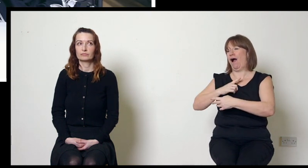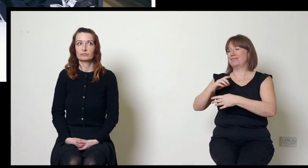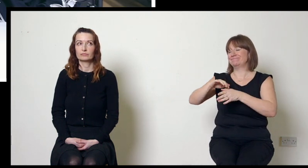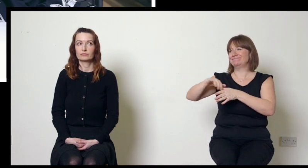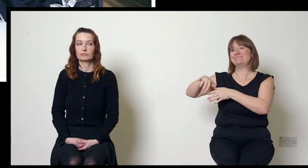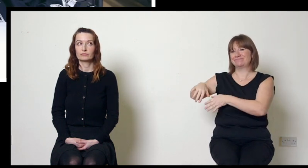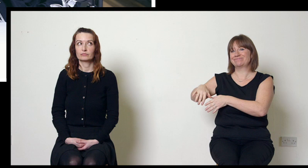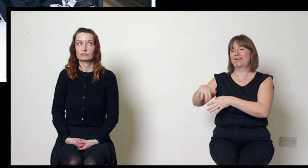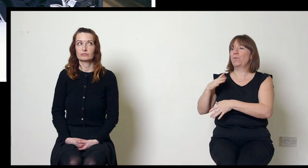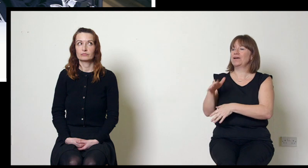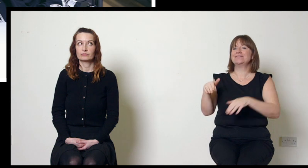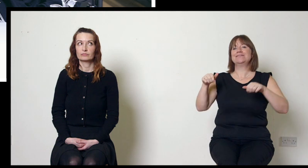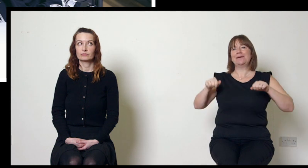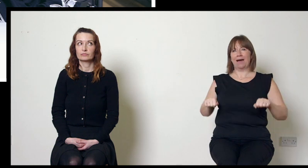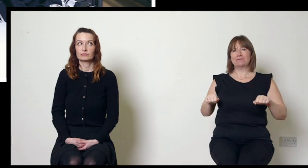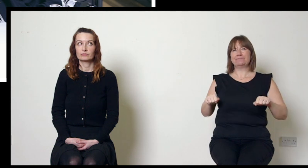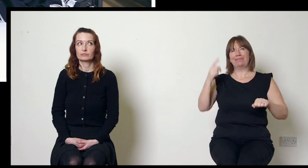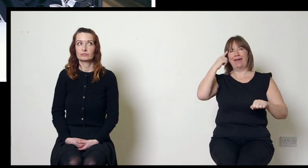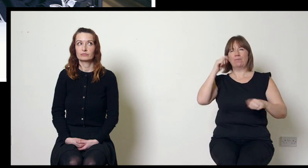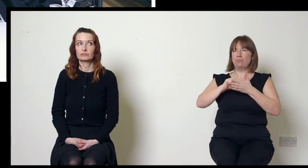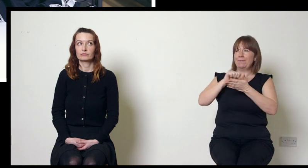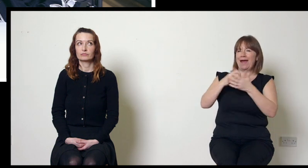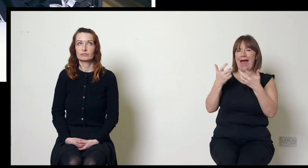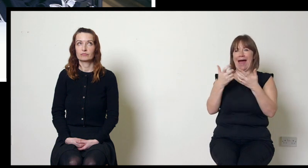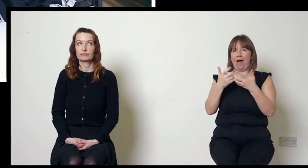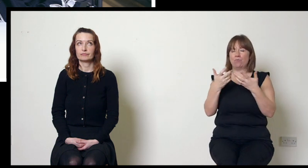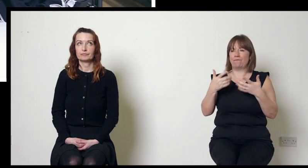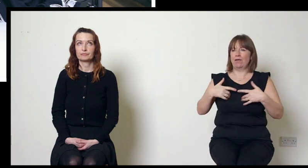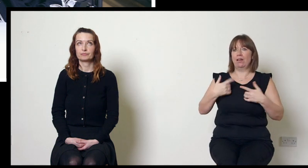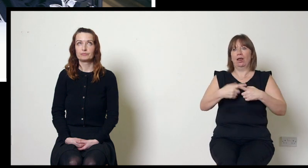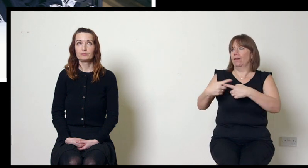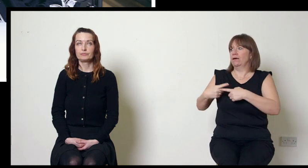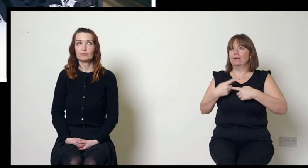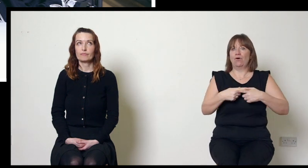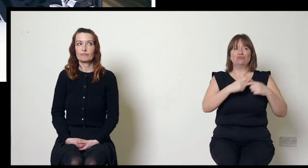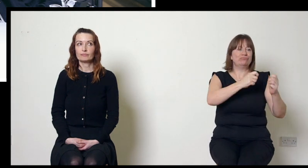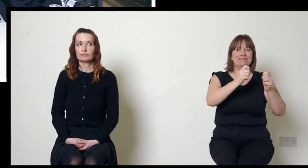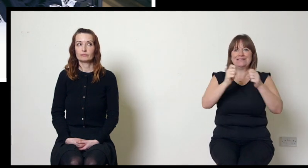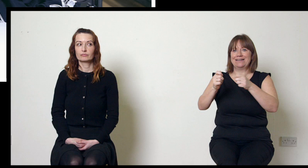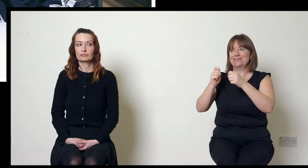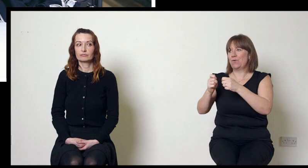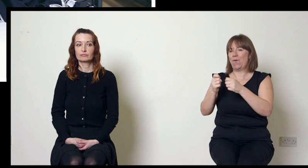sit with the partners and think how do we do this properly so that we don't feel like we're rushing it and not treating people as kind of contributions with respect.